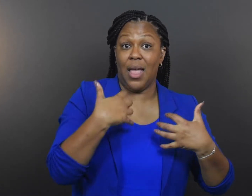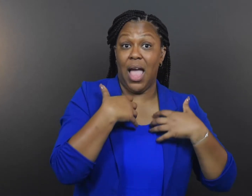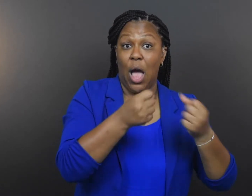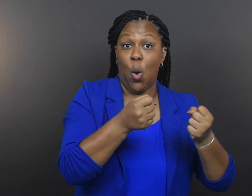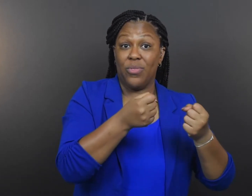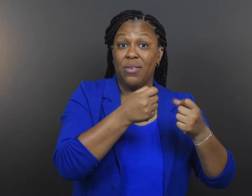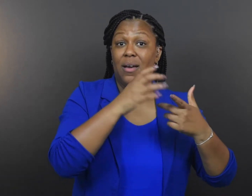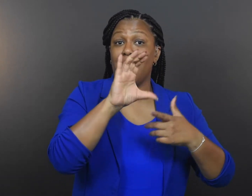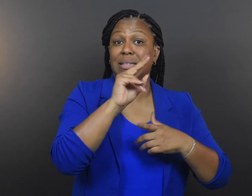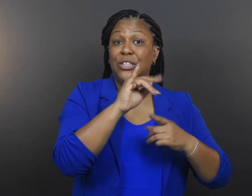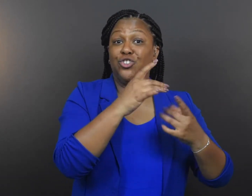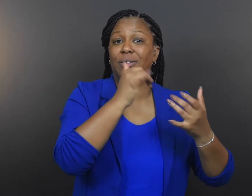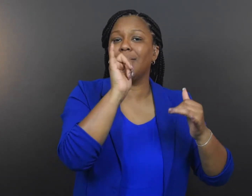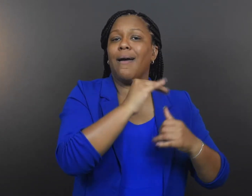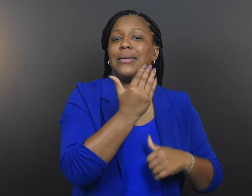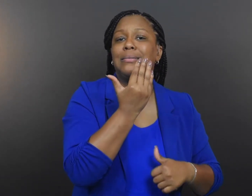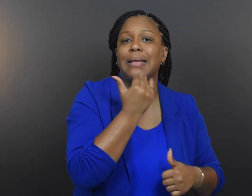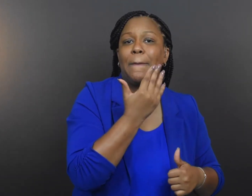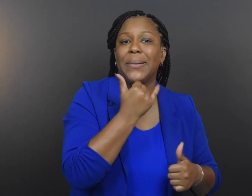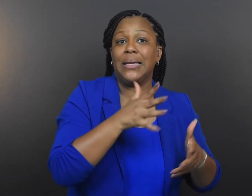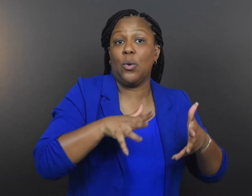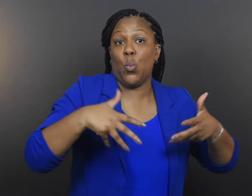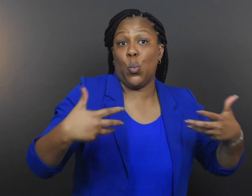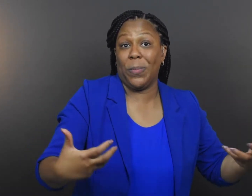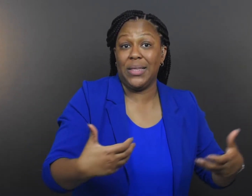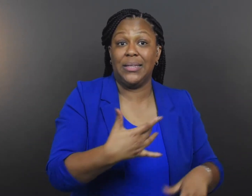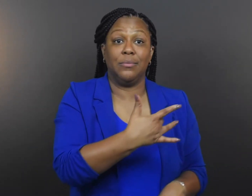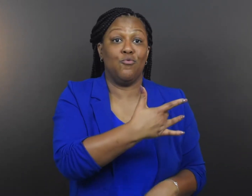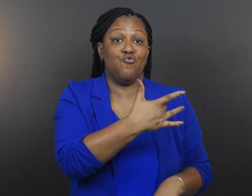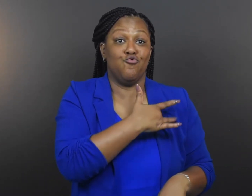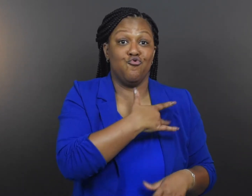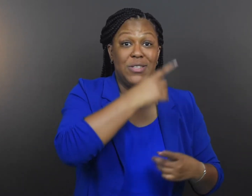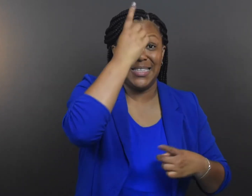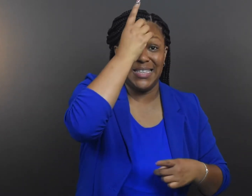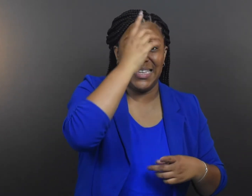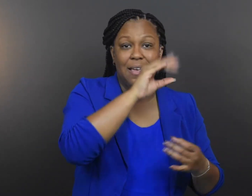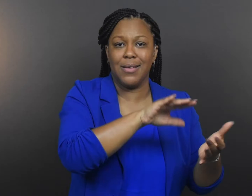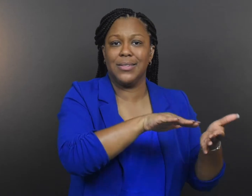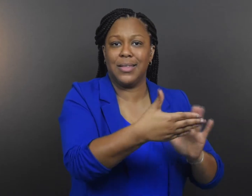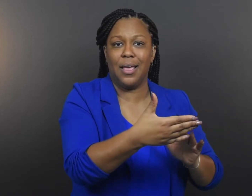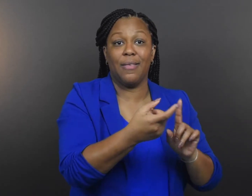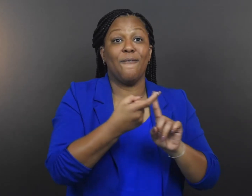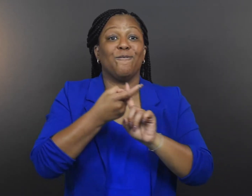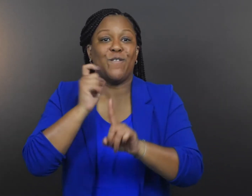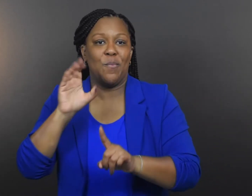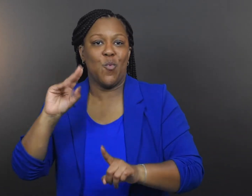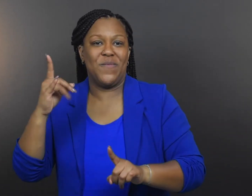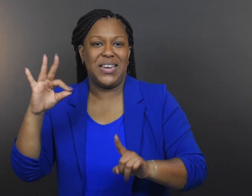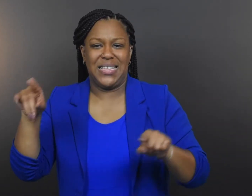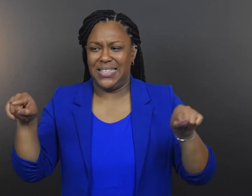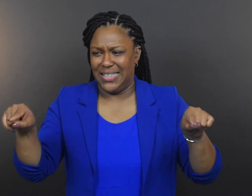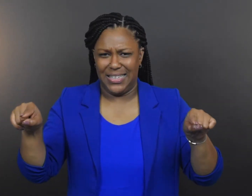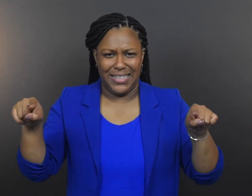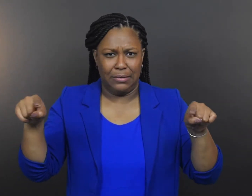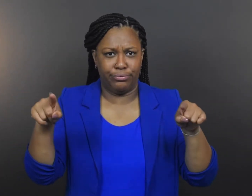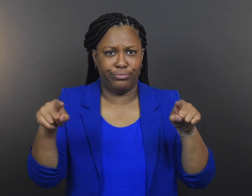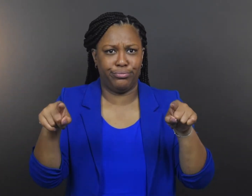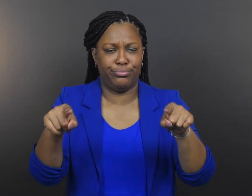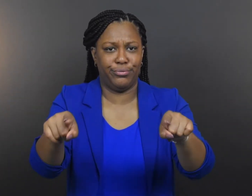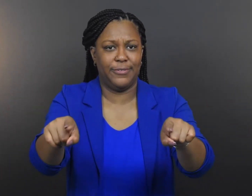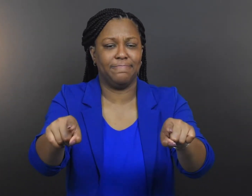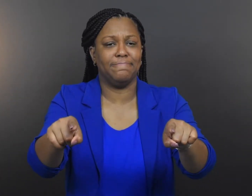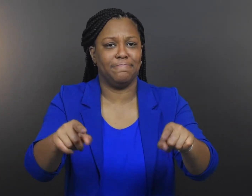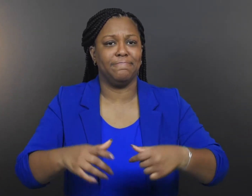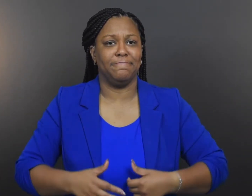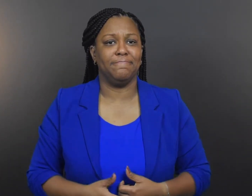conditions like diabetes, obesity, or heart disease and deaths from COVID-19.